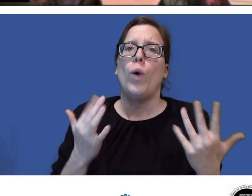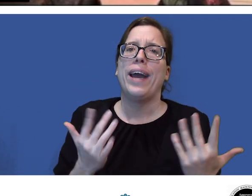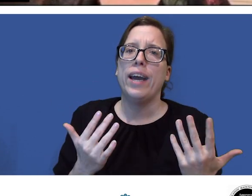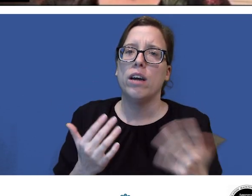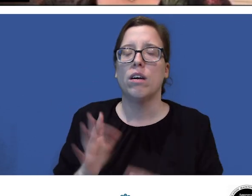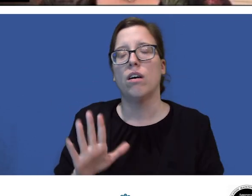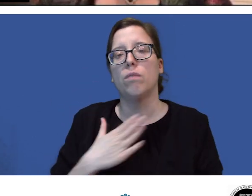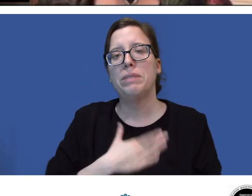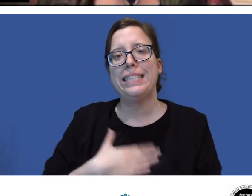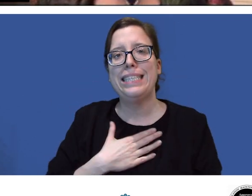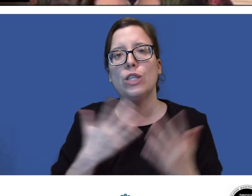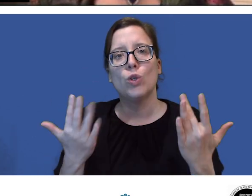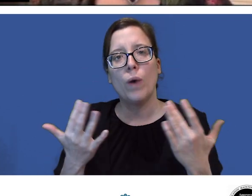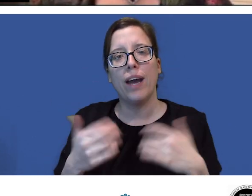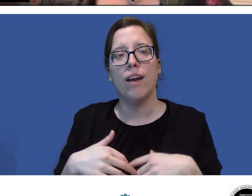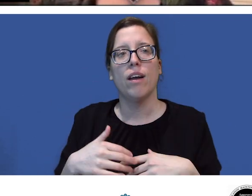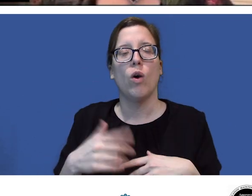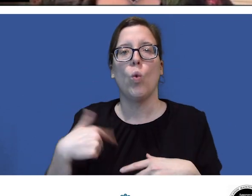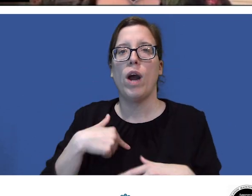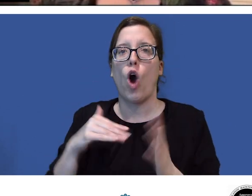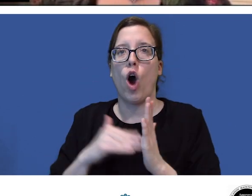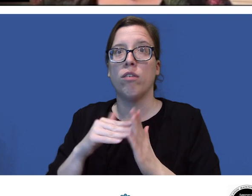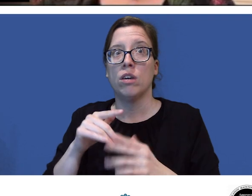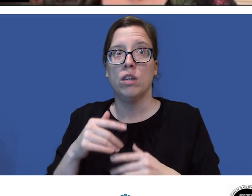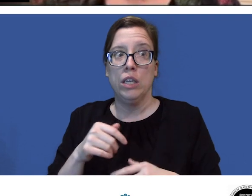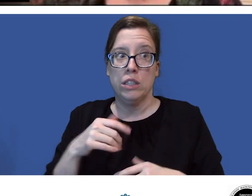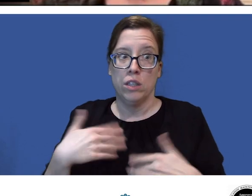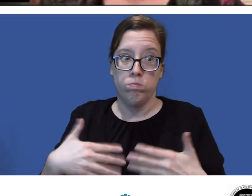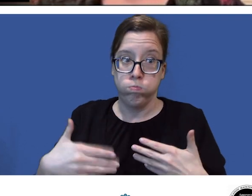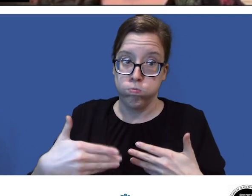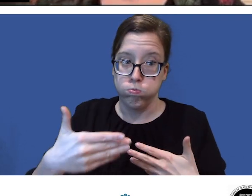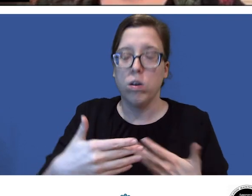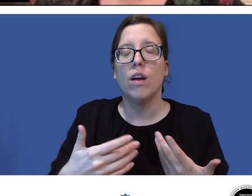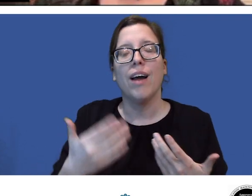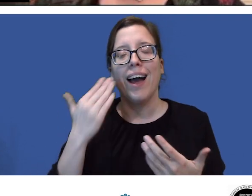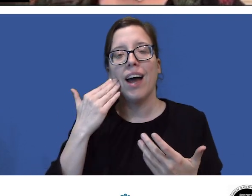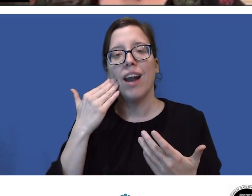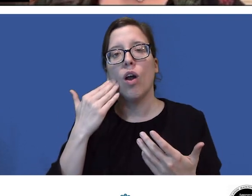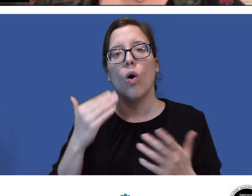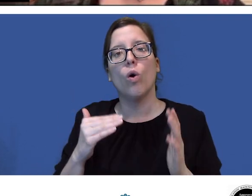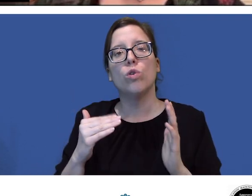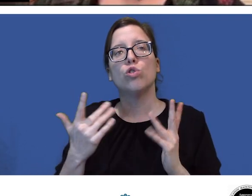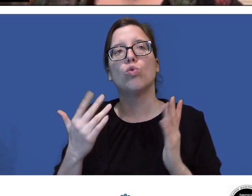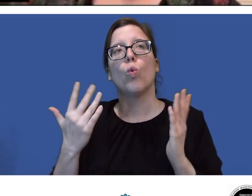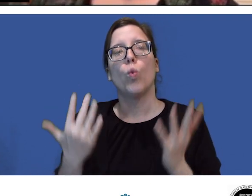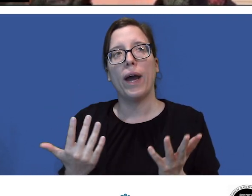We get so impatient and time passes really slowly when we're waiting.